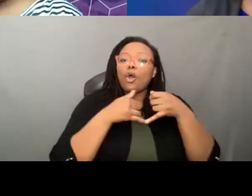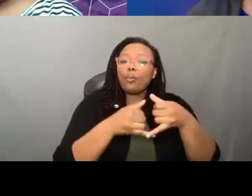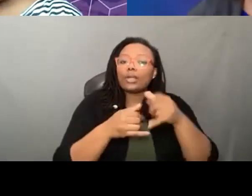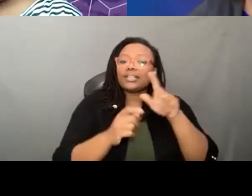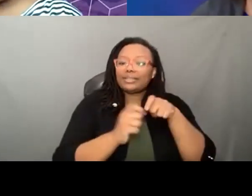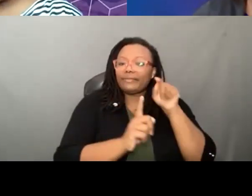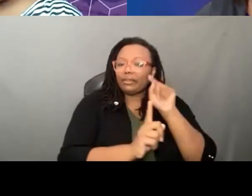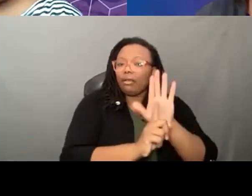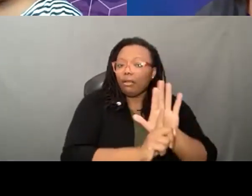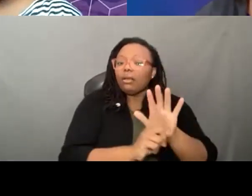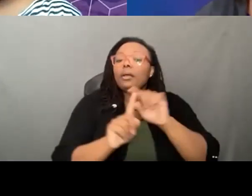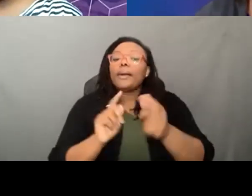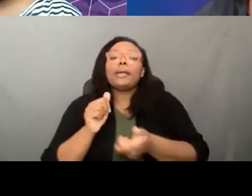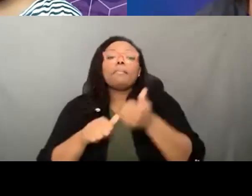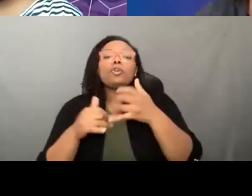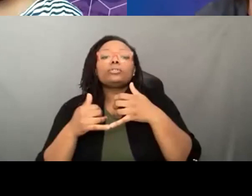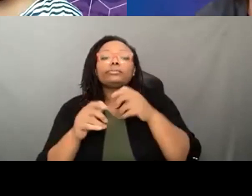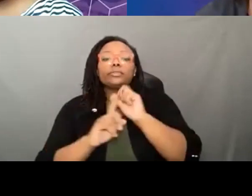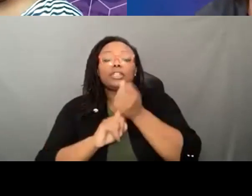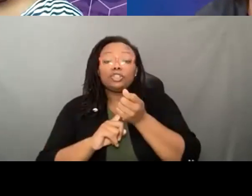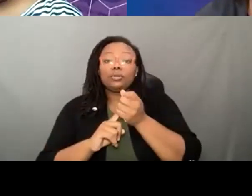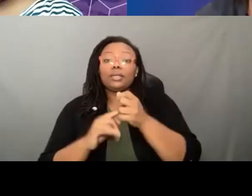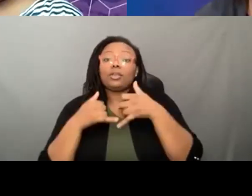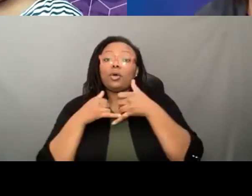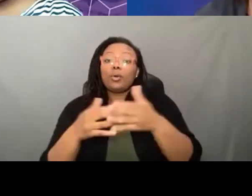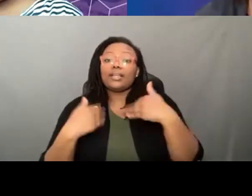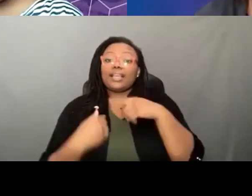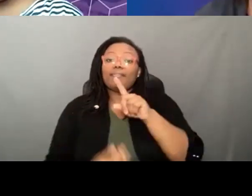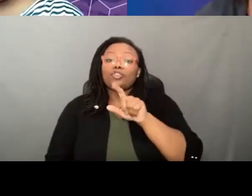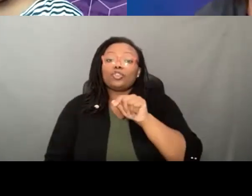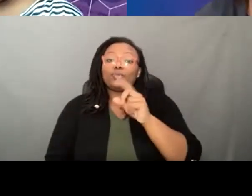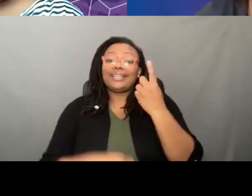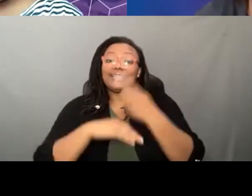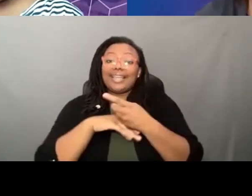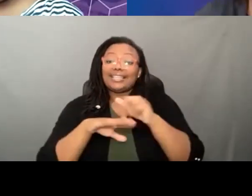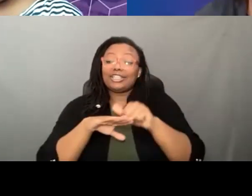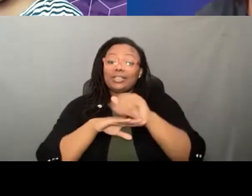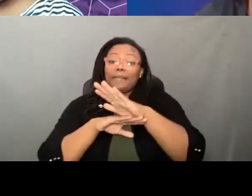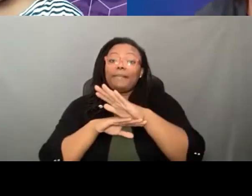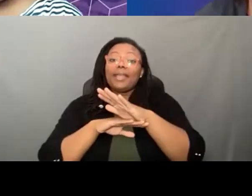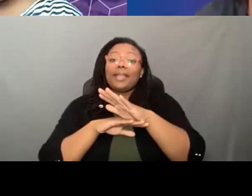that in most cases, awardees have 120 days to submit that project report.